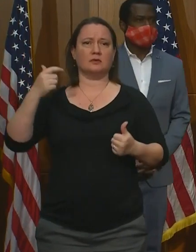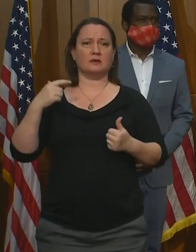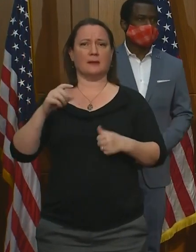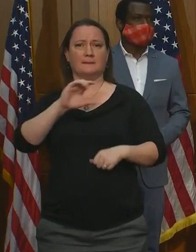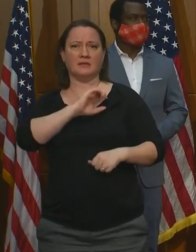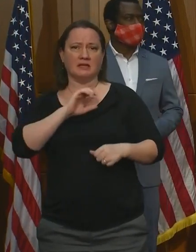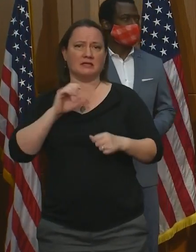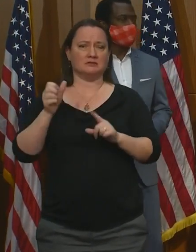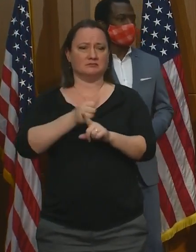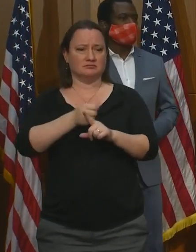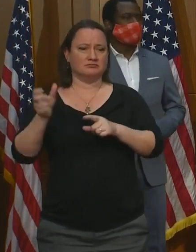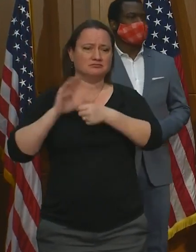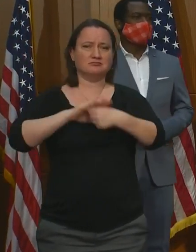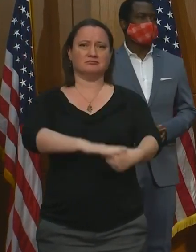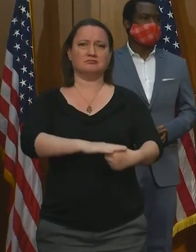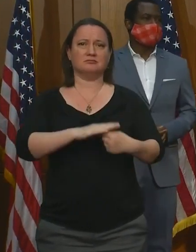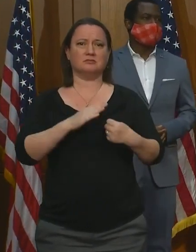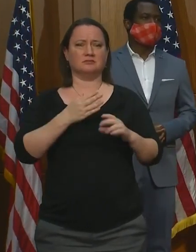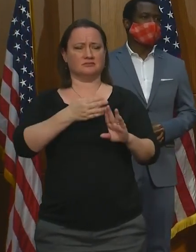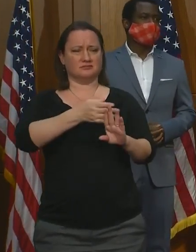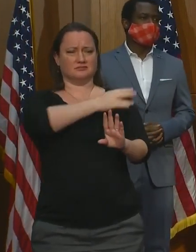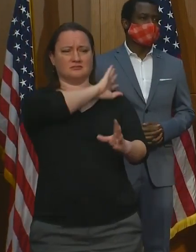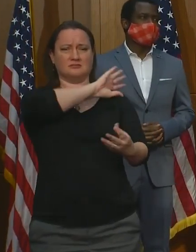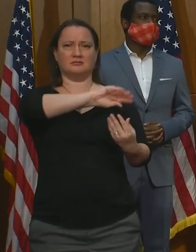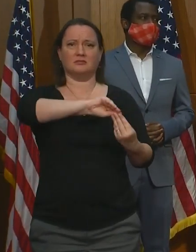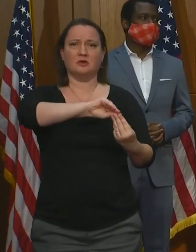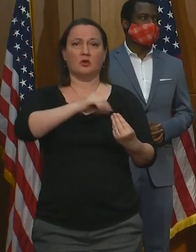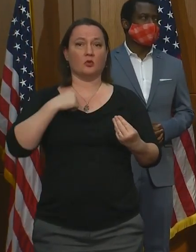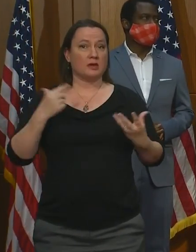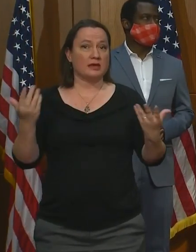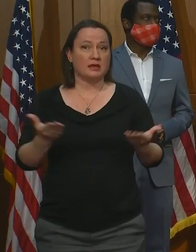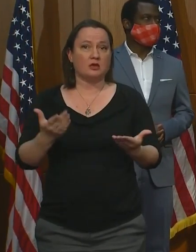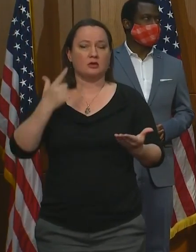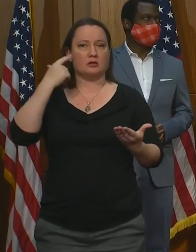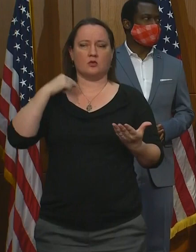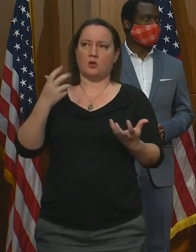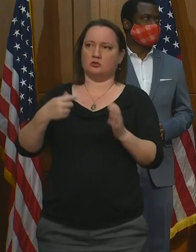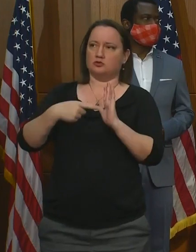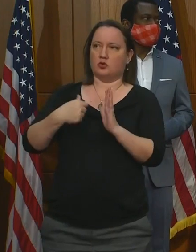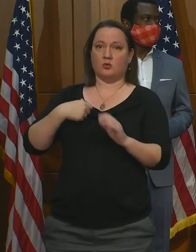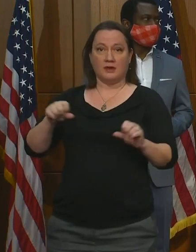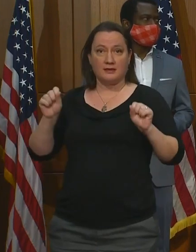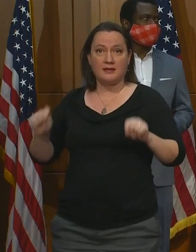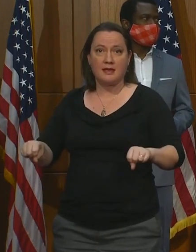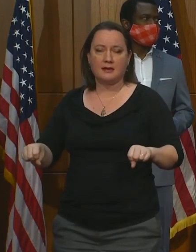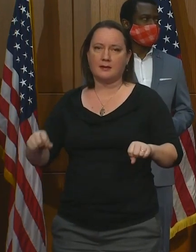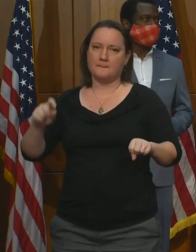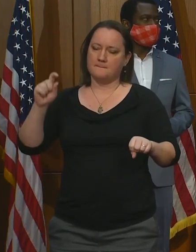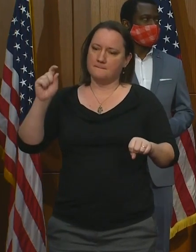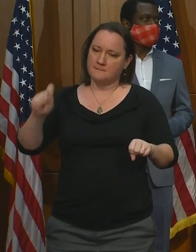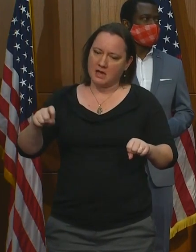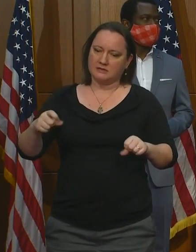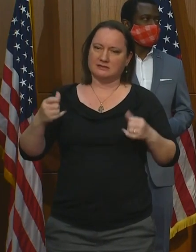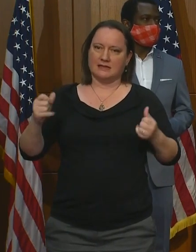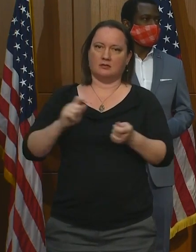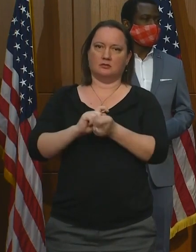AND VIOLENCE IN WHITE SUPREMACY AND POLICE BRUTALITY WE ARE